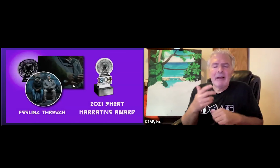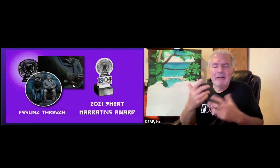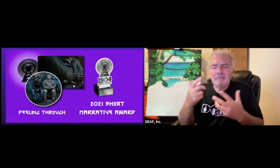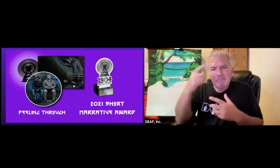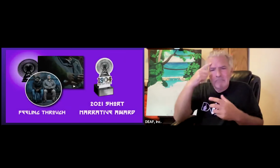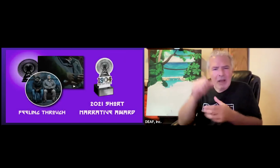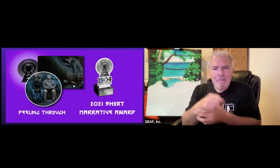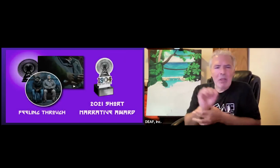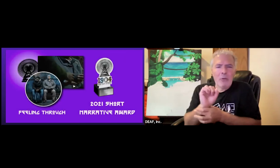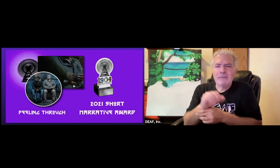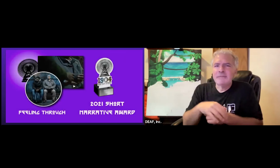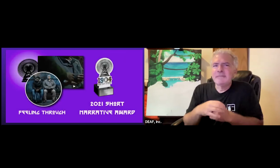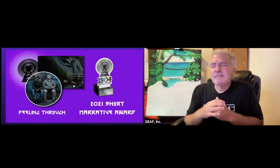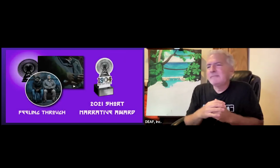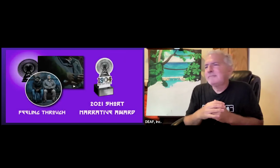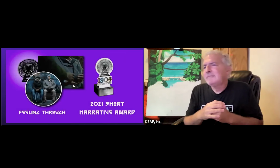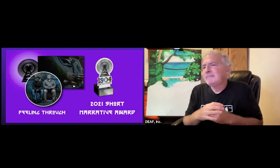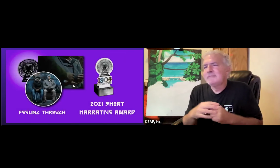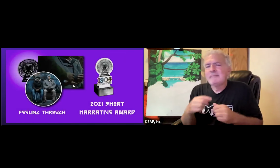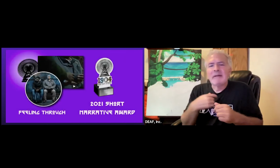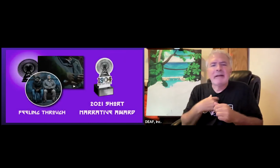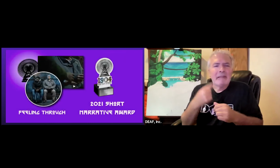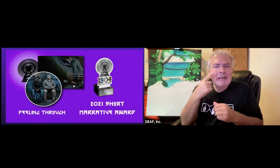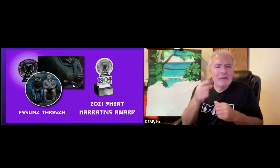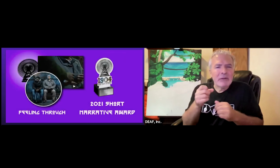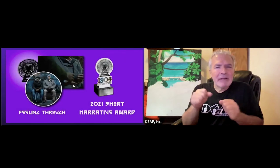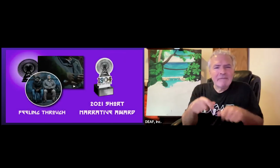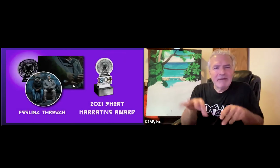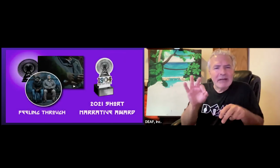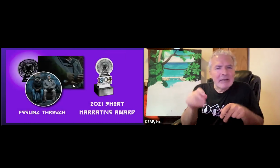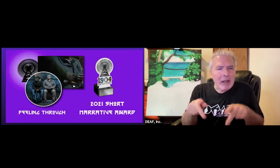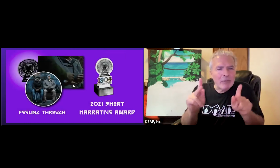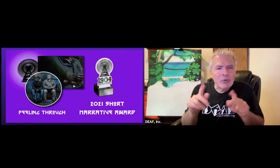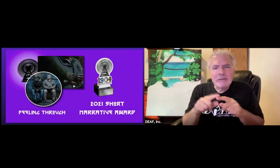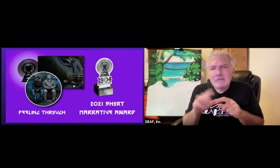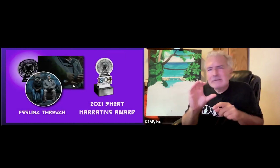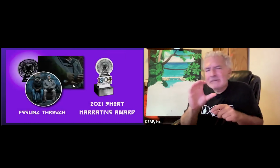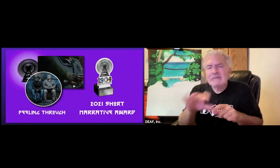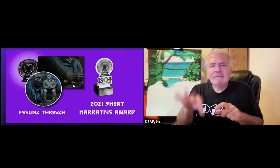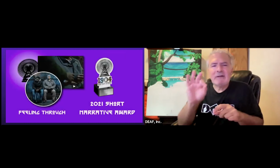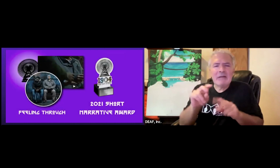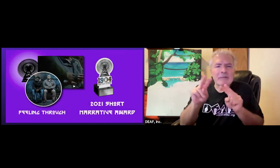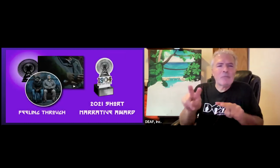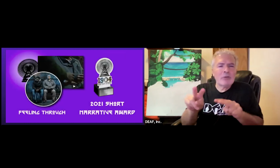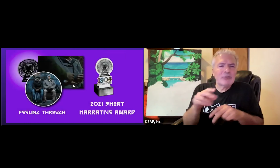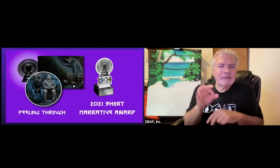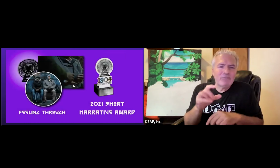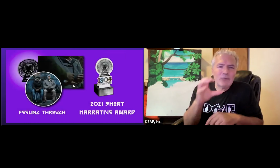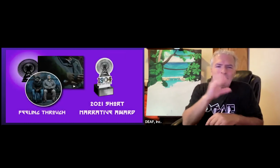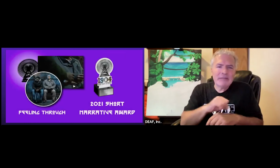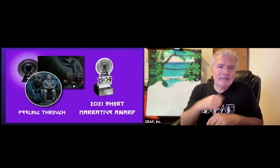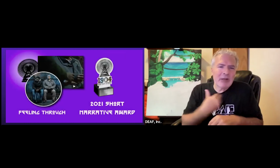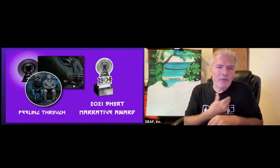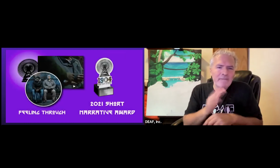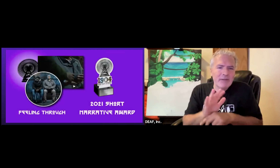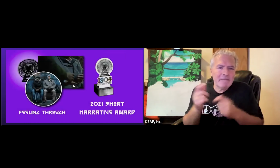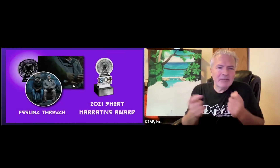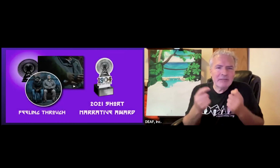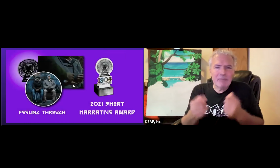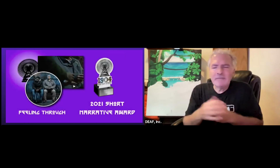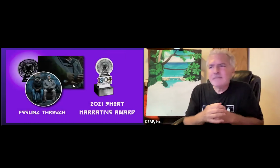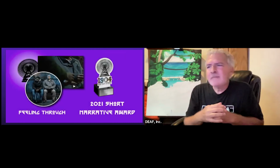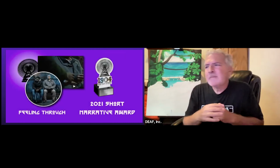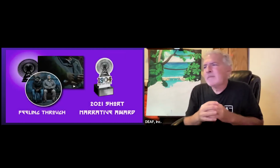Yes, it was wonderful. If you have the opportunity to find it, I'd encourage you to if you missed our festival.